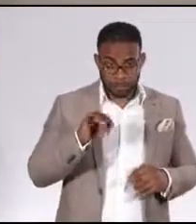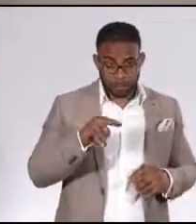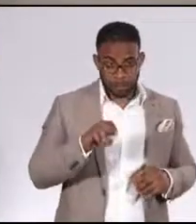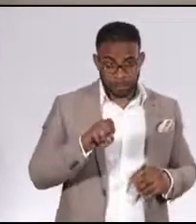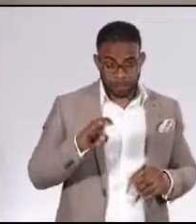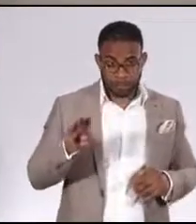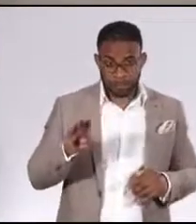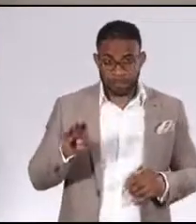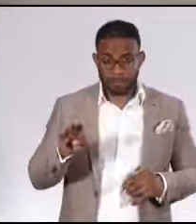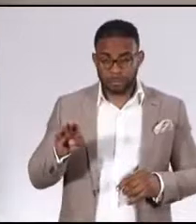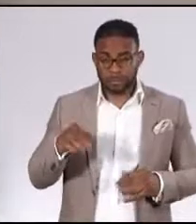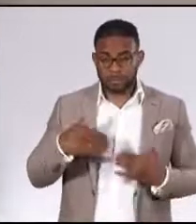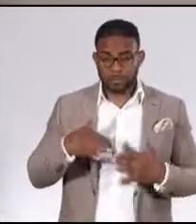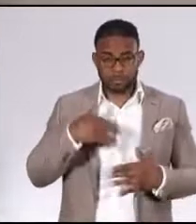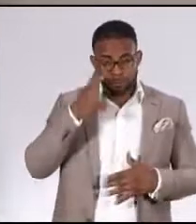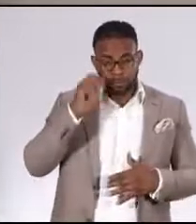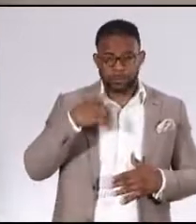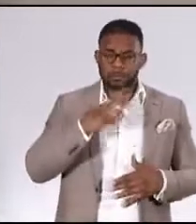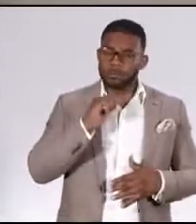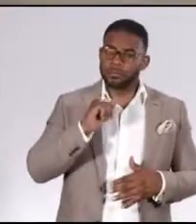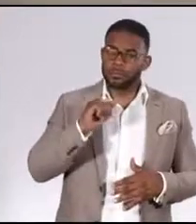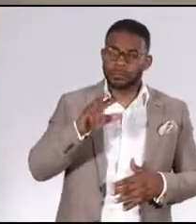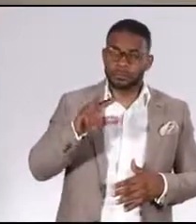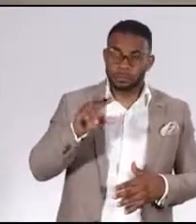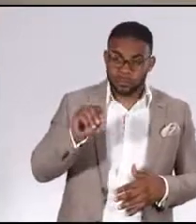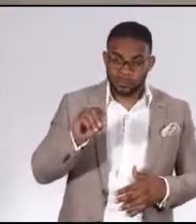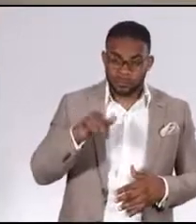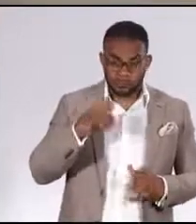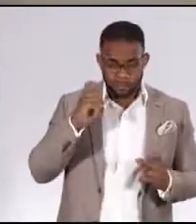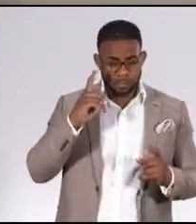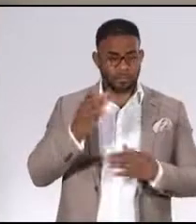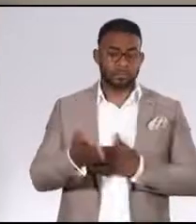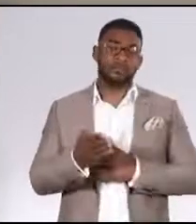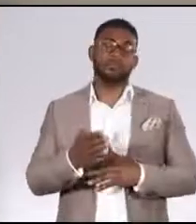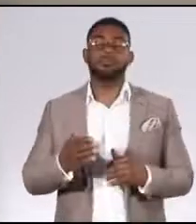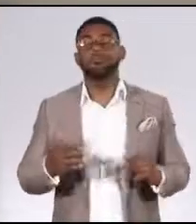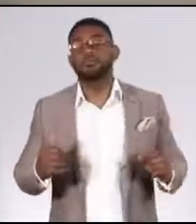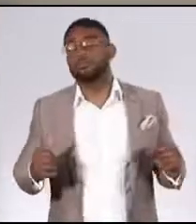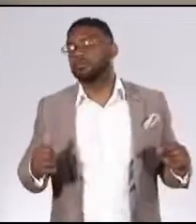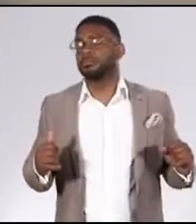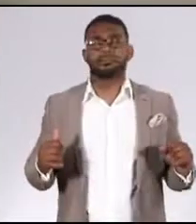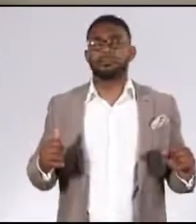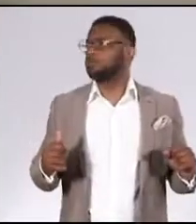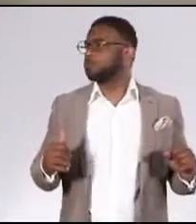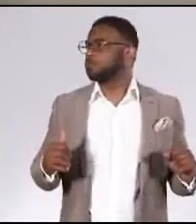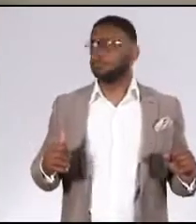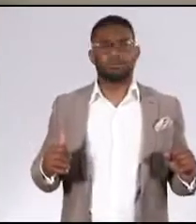I lost my hearing when I was 30, I woke up one morning and found I was deaf in my left ear.